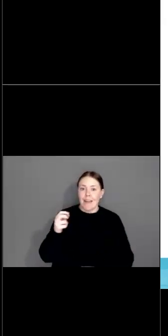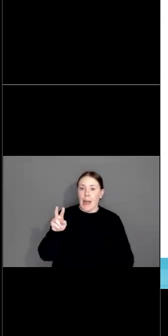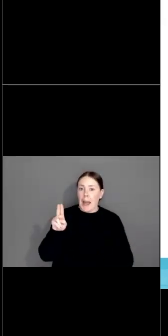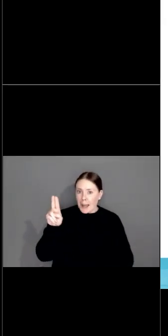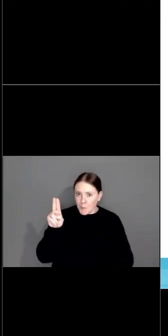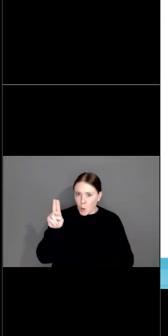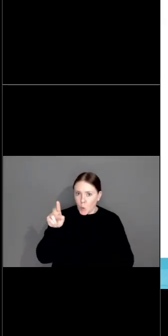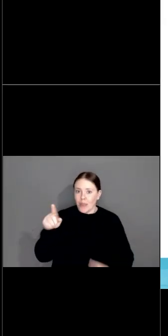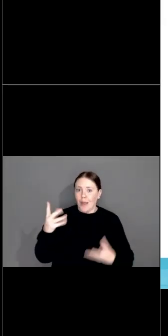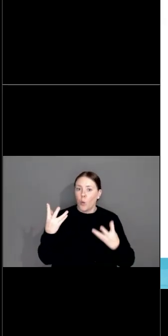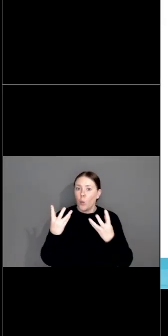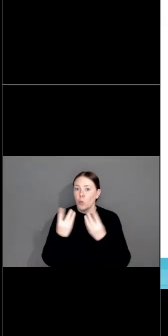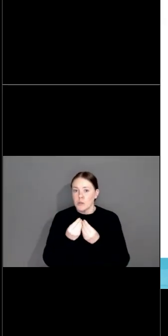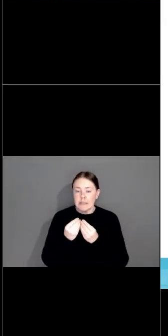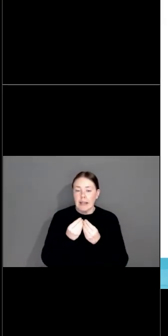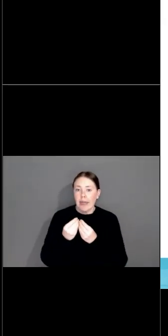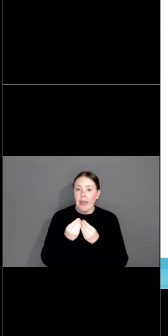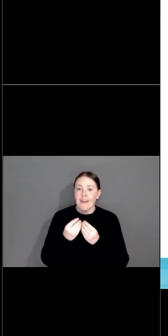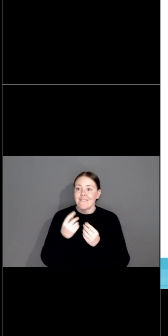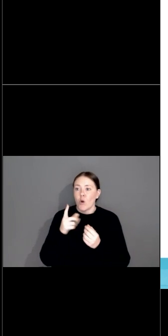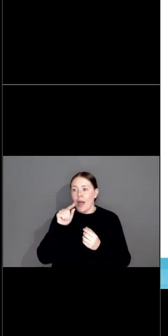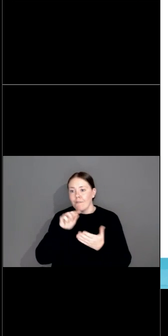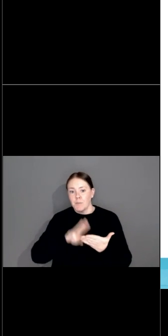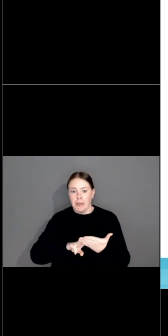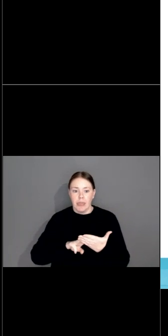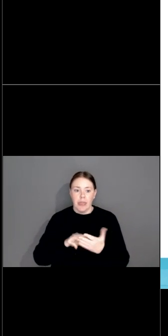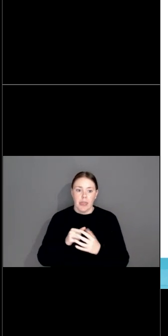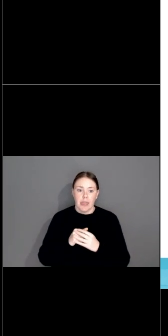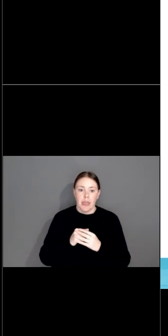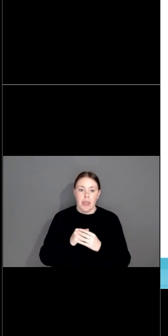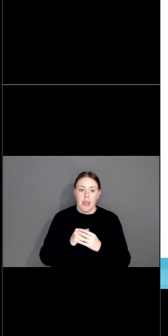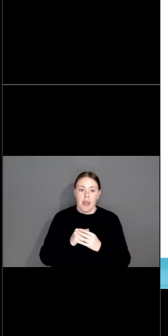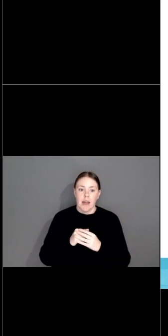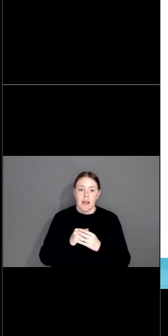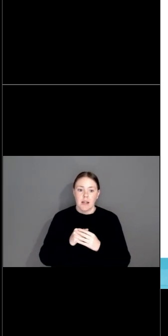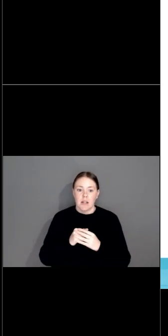that talks about using the Cs and try and break it into smaller segments so there was an event